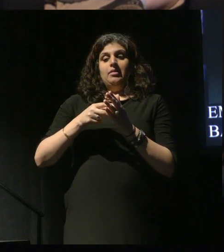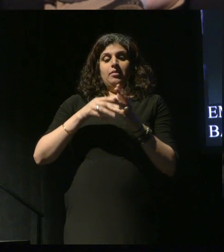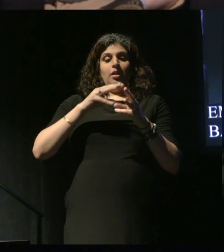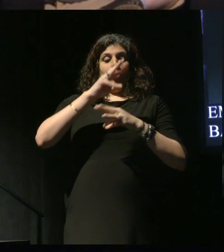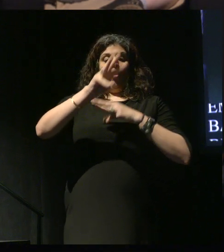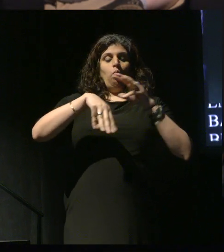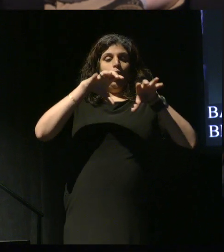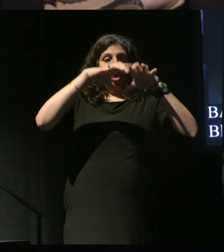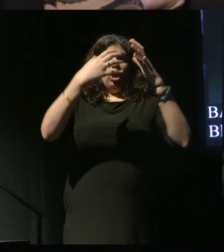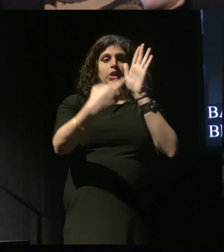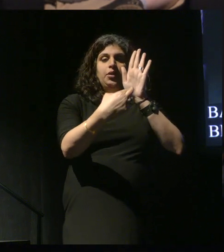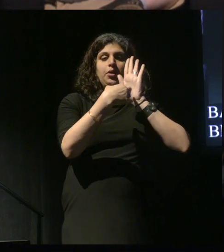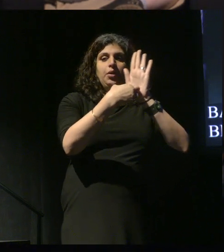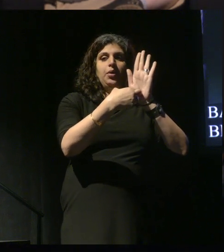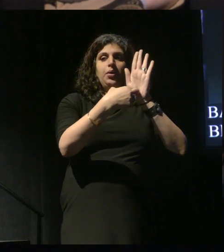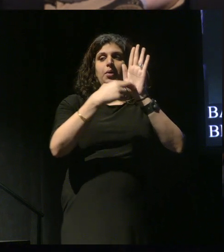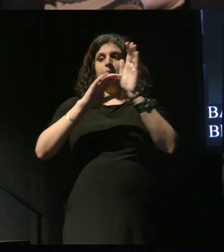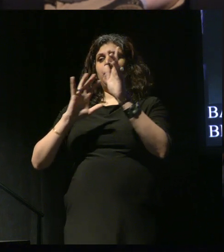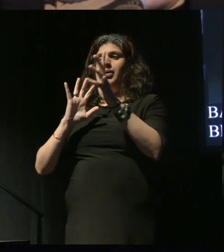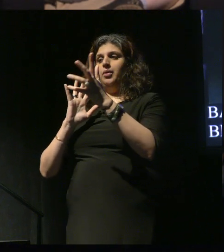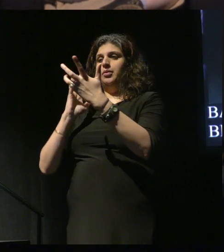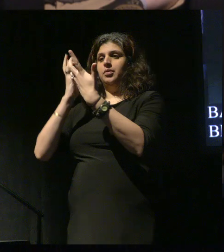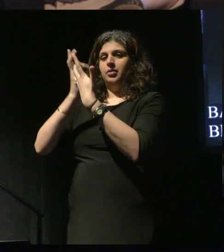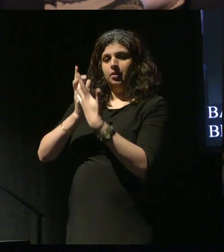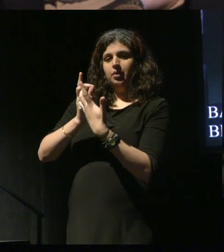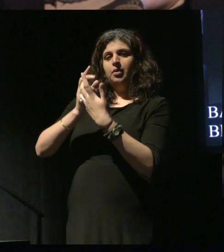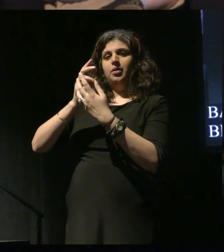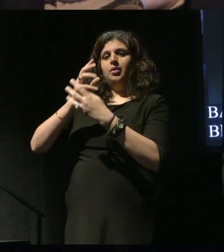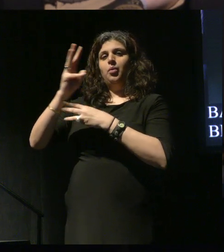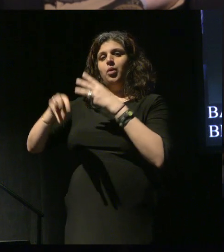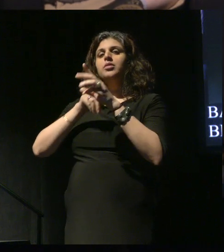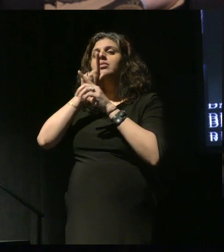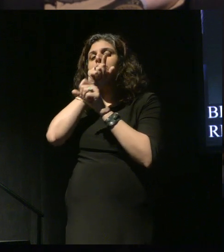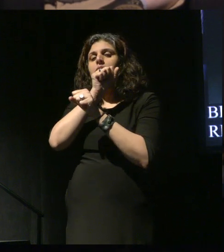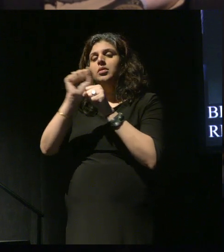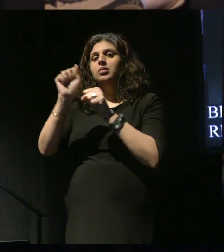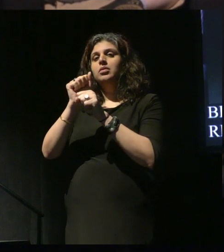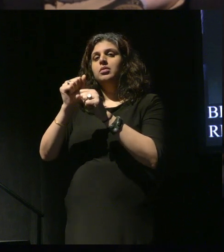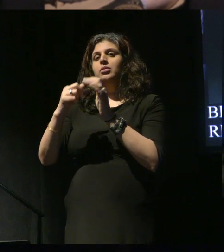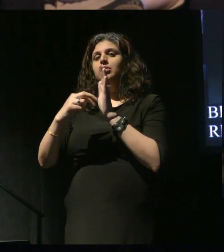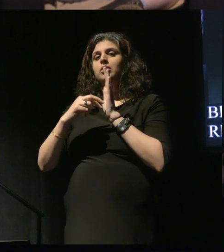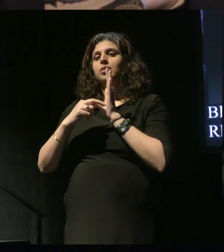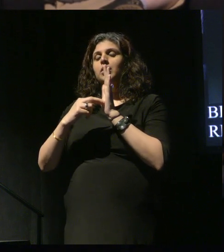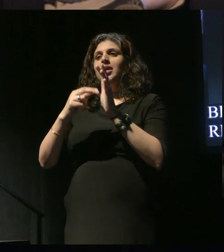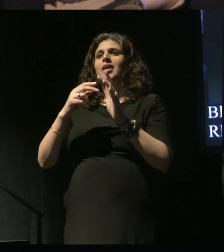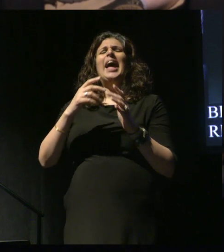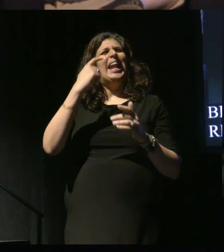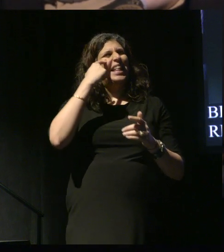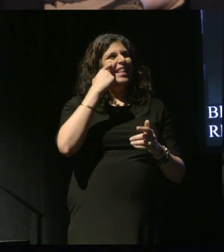into the world of the real, which I think is so much what queer and trans people do actually.